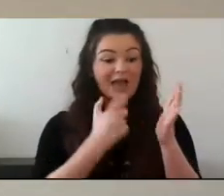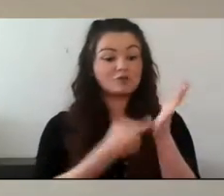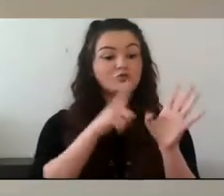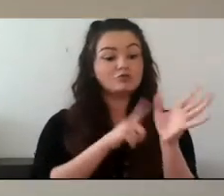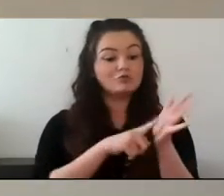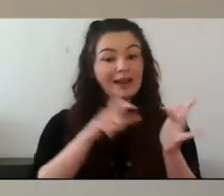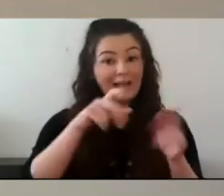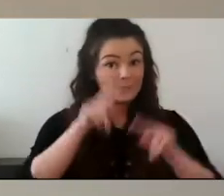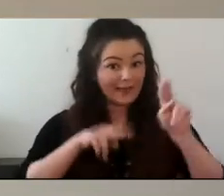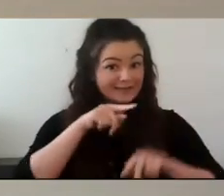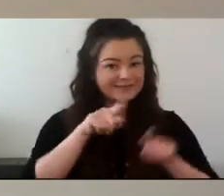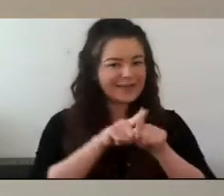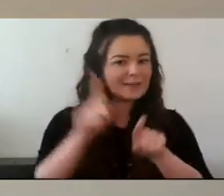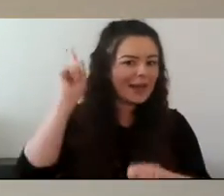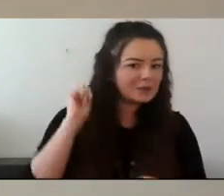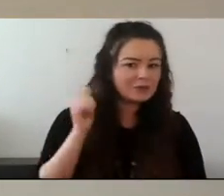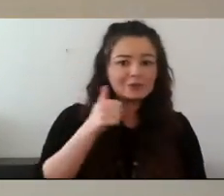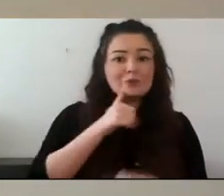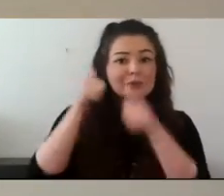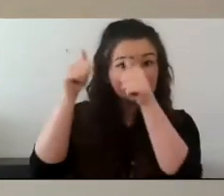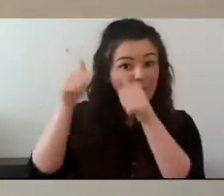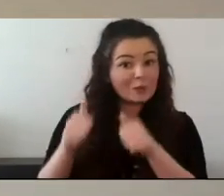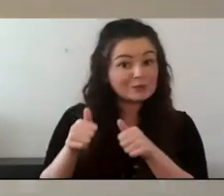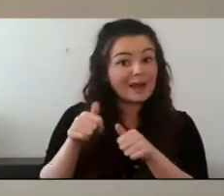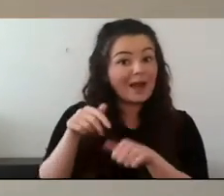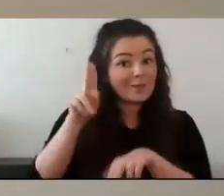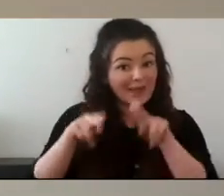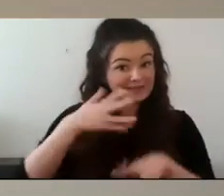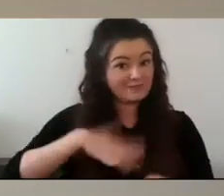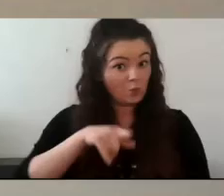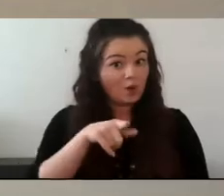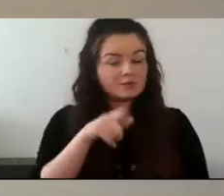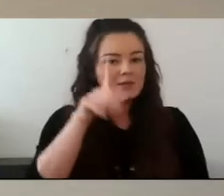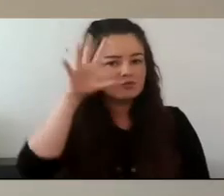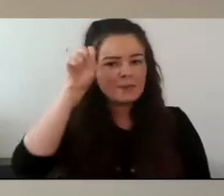same as last week. You can use poster paints if you prefer but just remember adults that you won't be